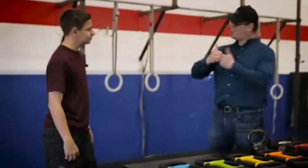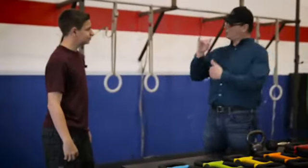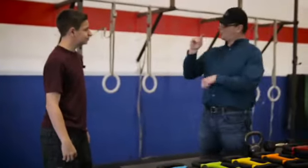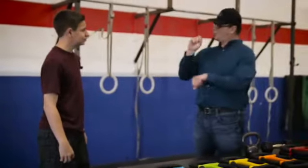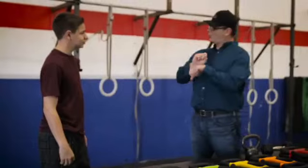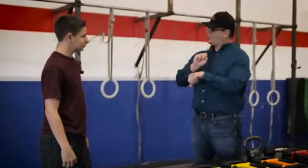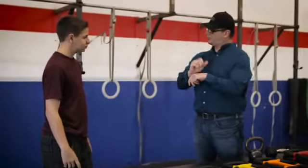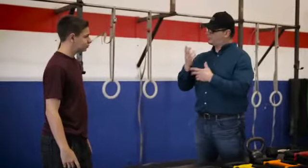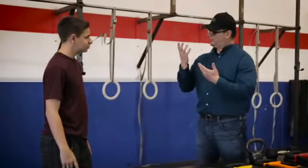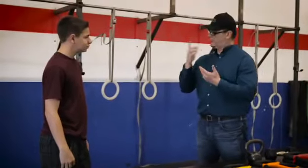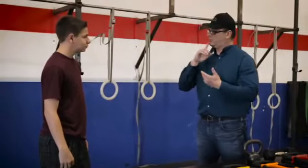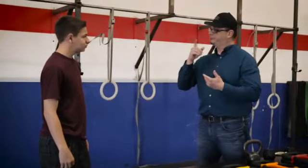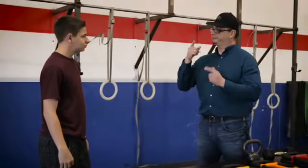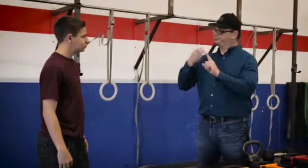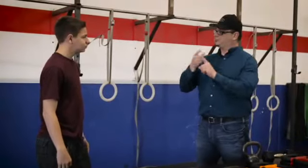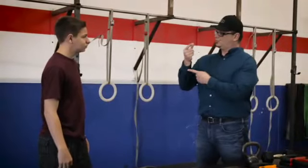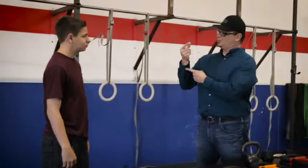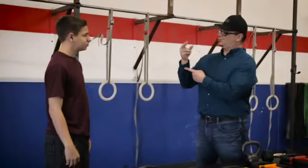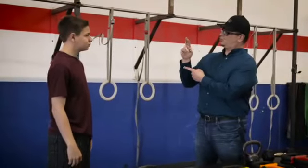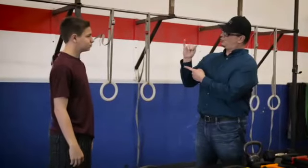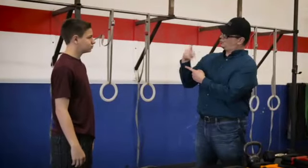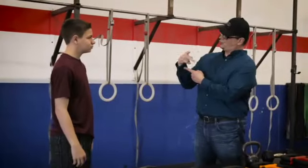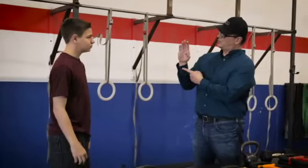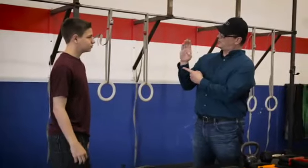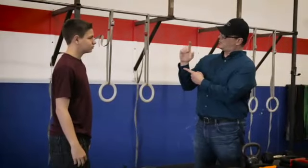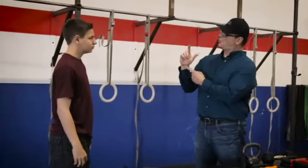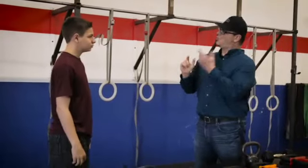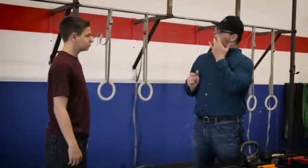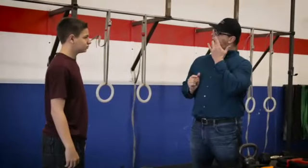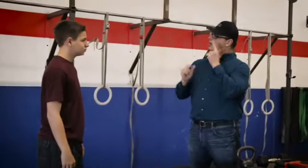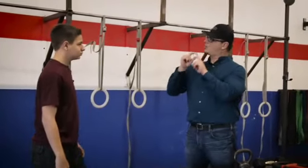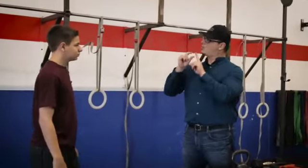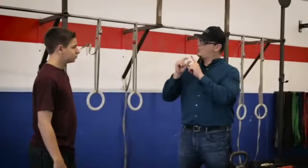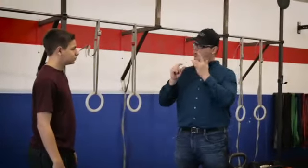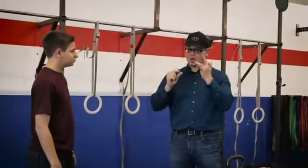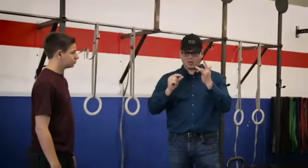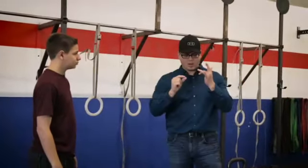Here's how this works. Why the name Gripbell?